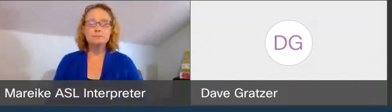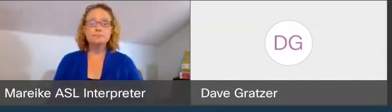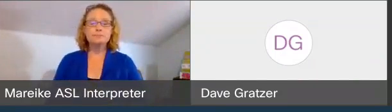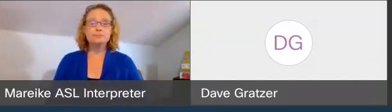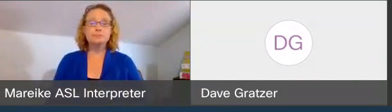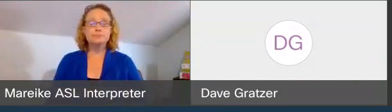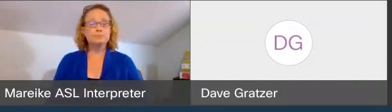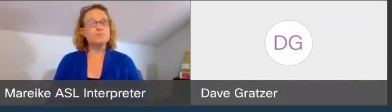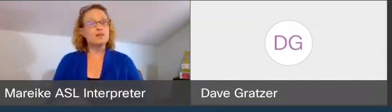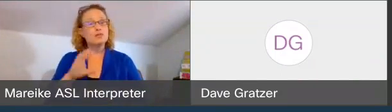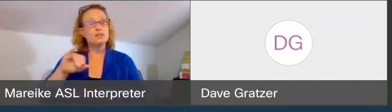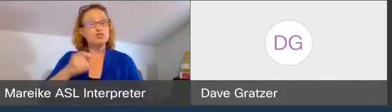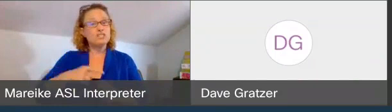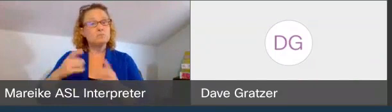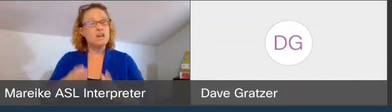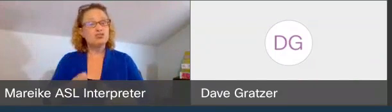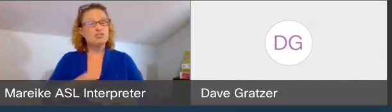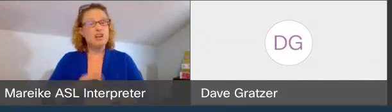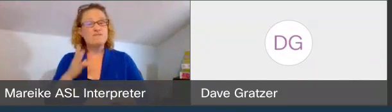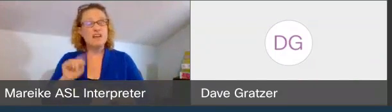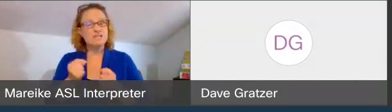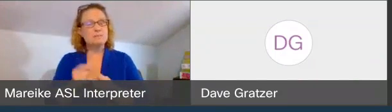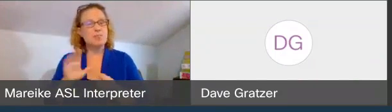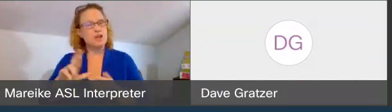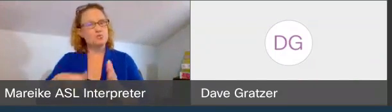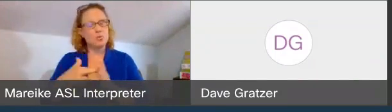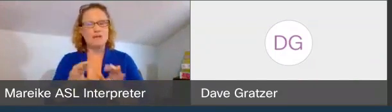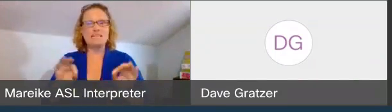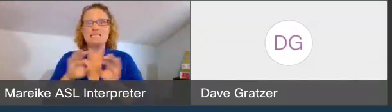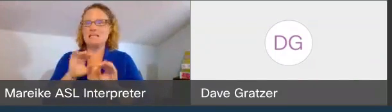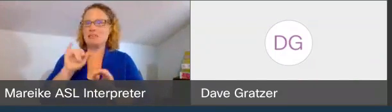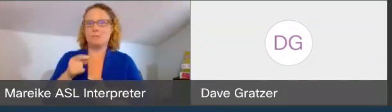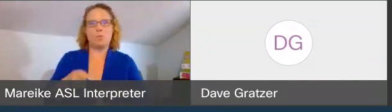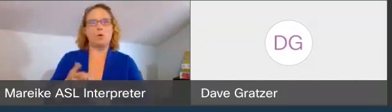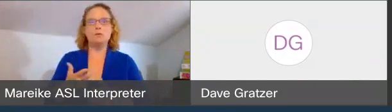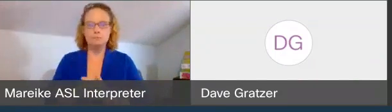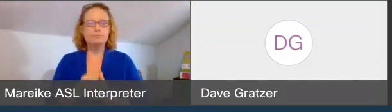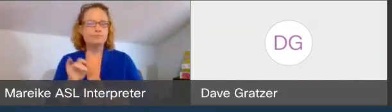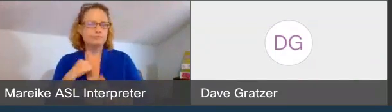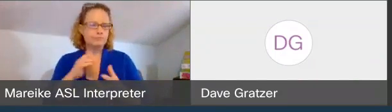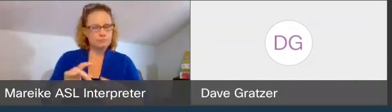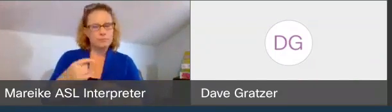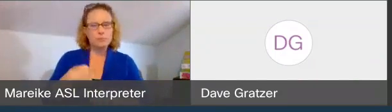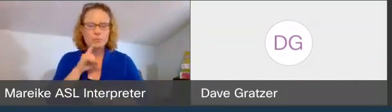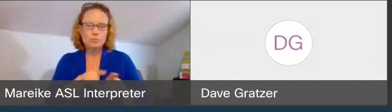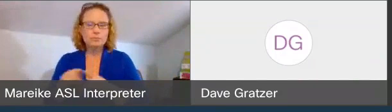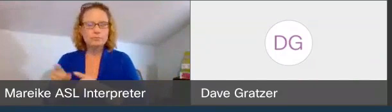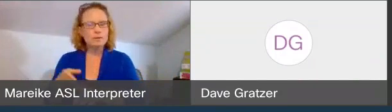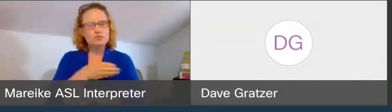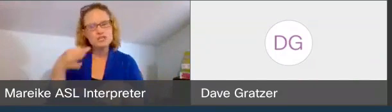specialists on the FACT team is really key. So as I mentioned, we are also a pre-trial services